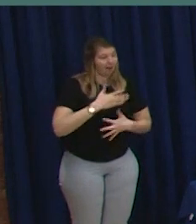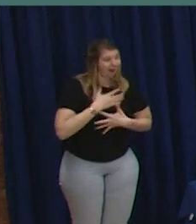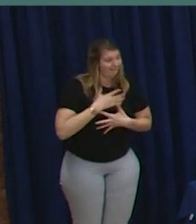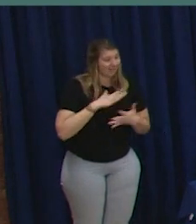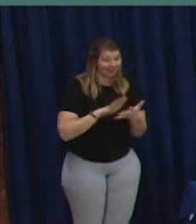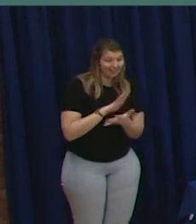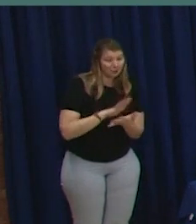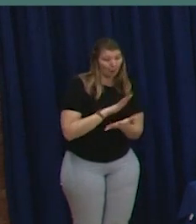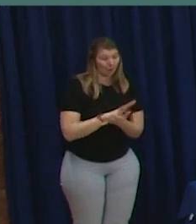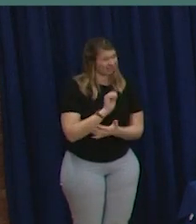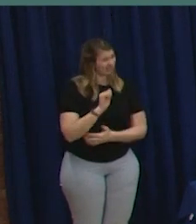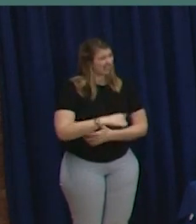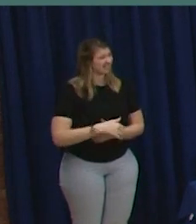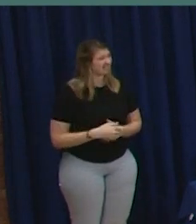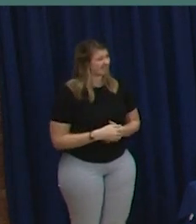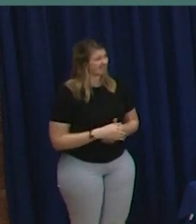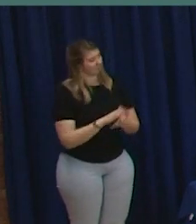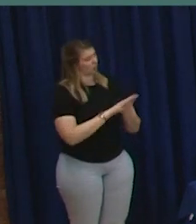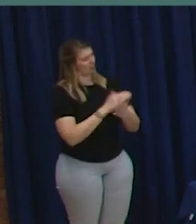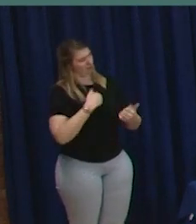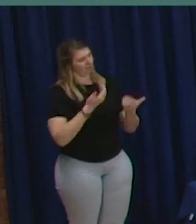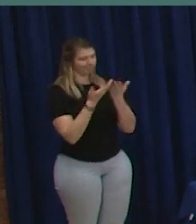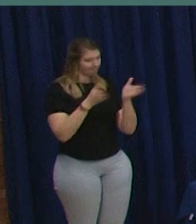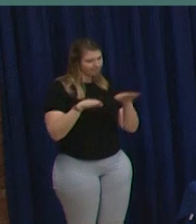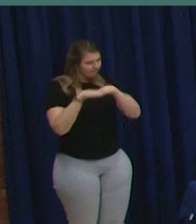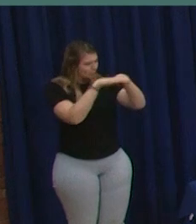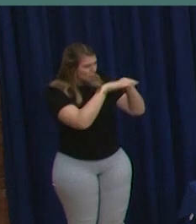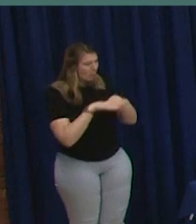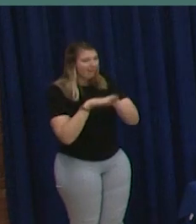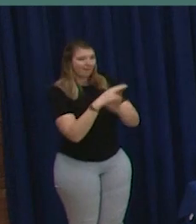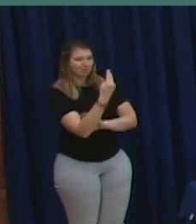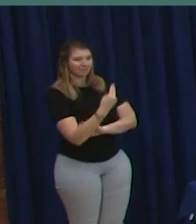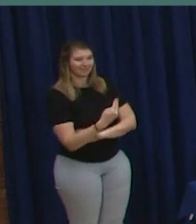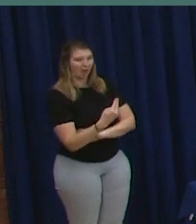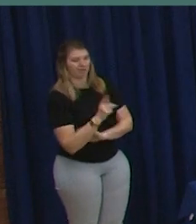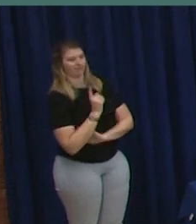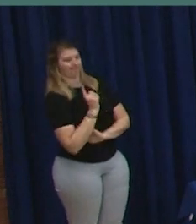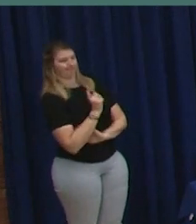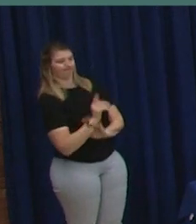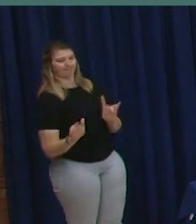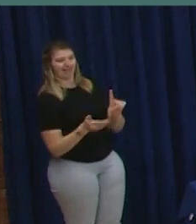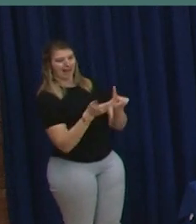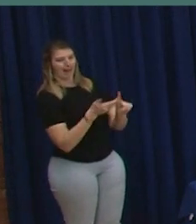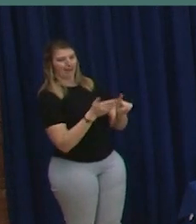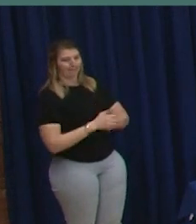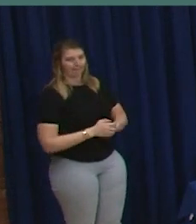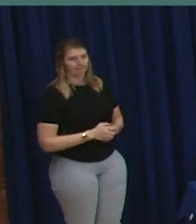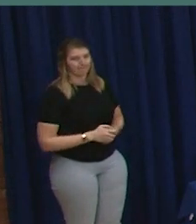so that Universal Design is absolutely where I want to be. During Covid I ran an online coffee